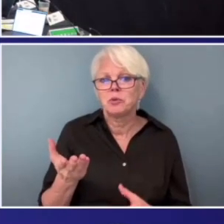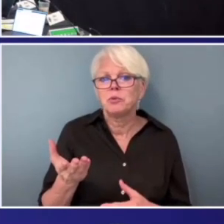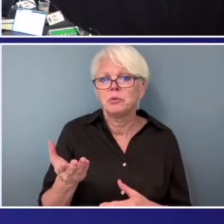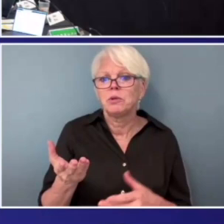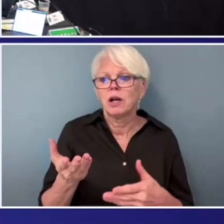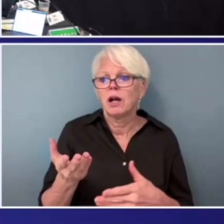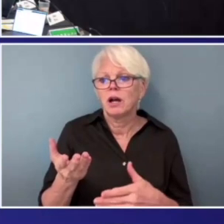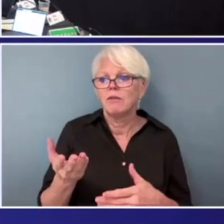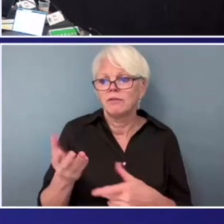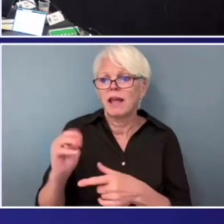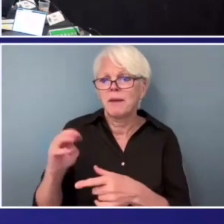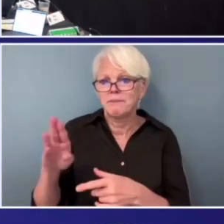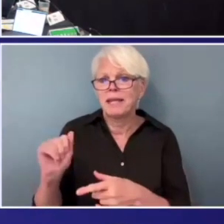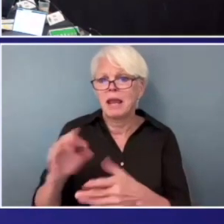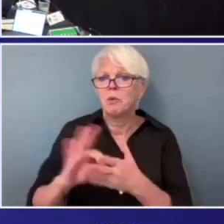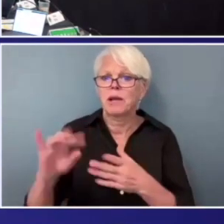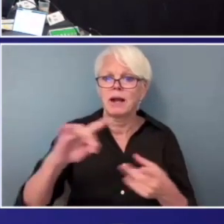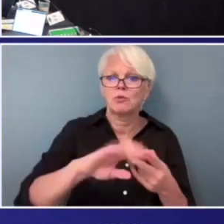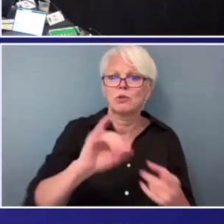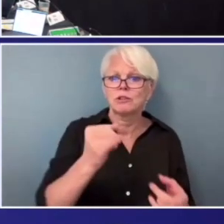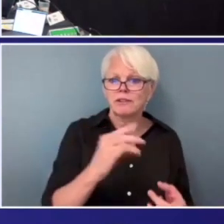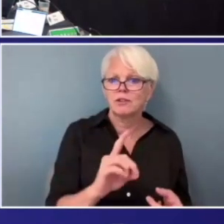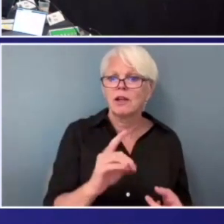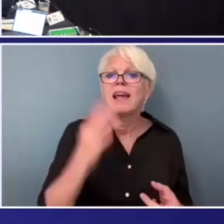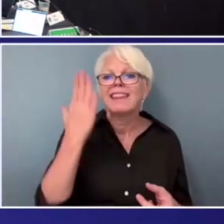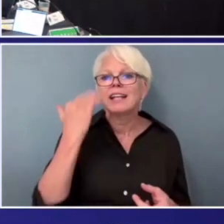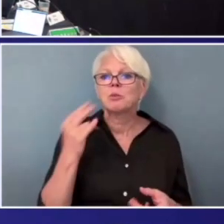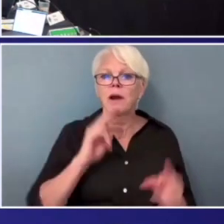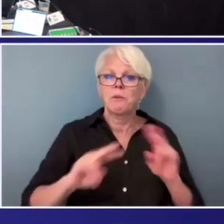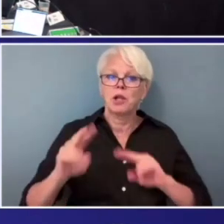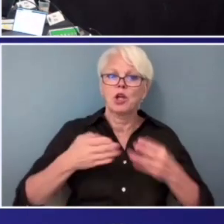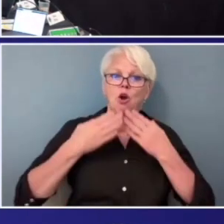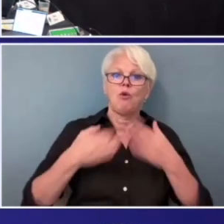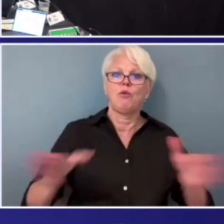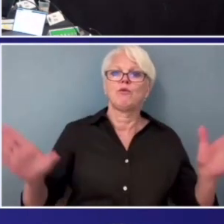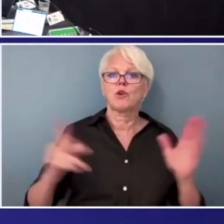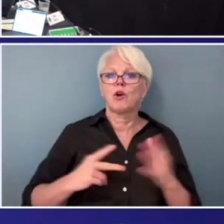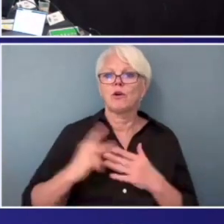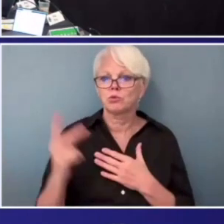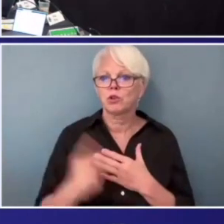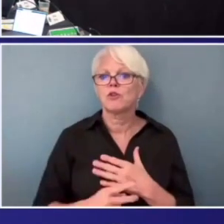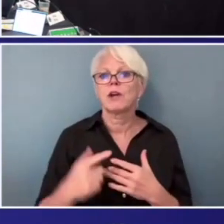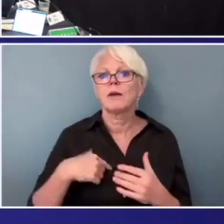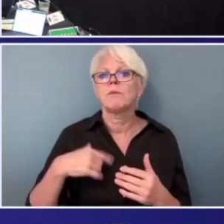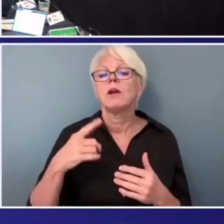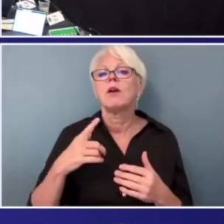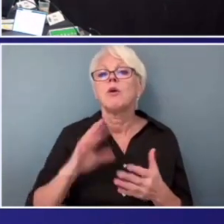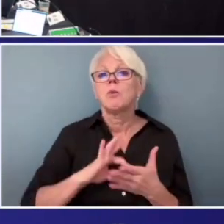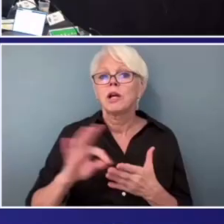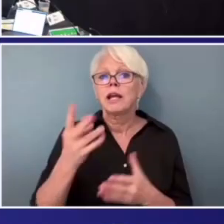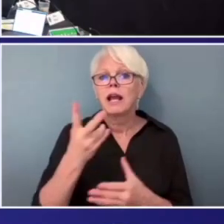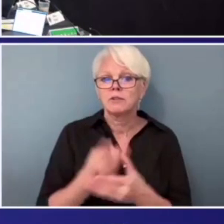That's why we really tried to look at the overall program. I think generally where they count towards both the professional degree and the